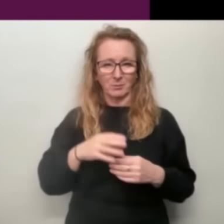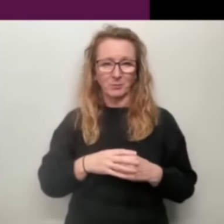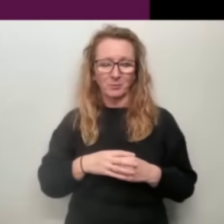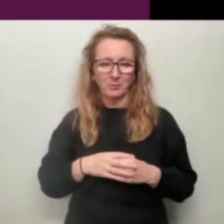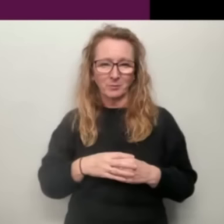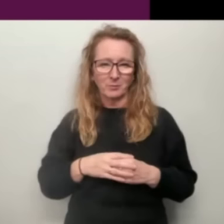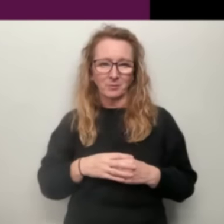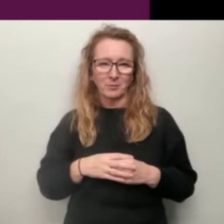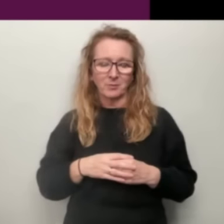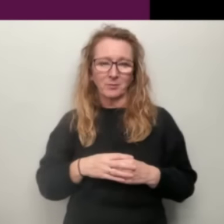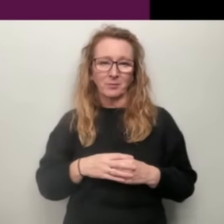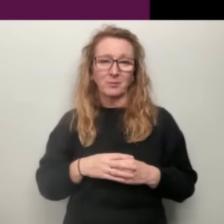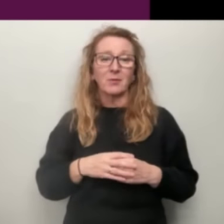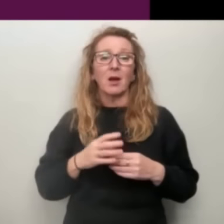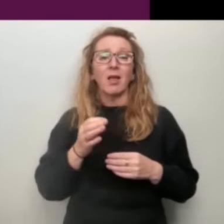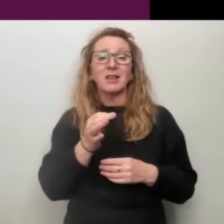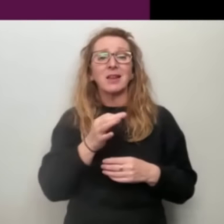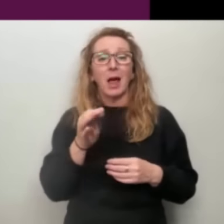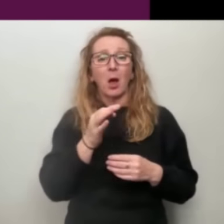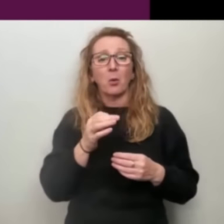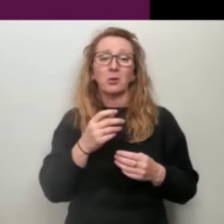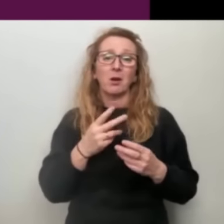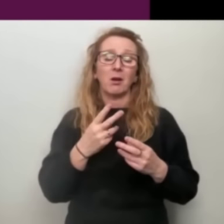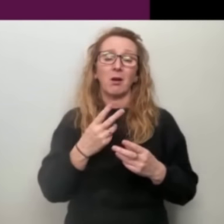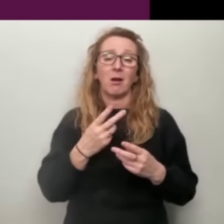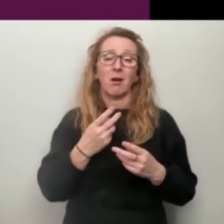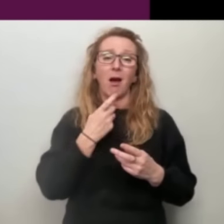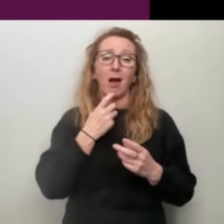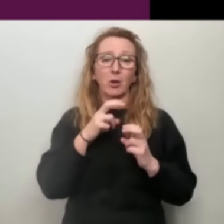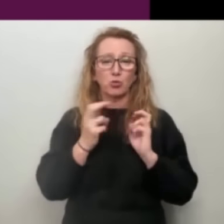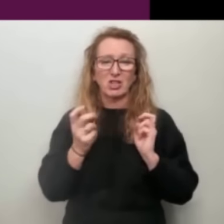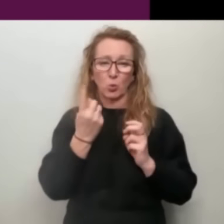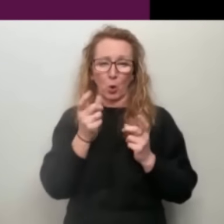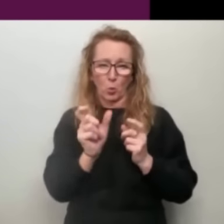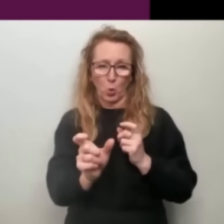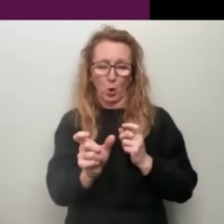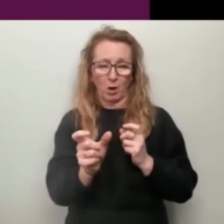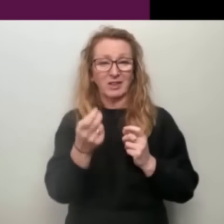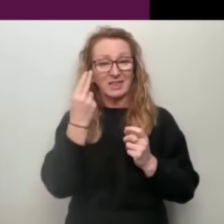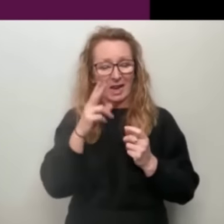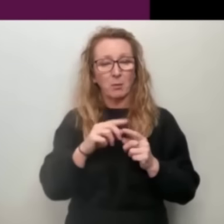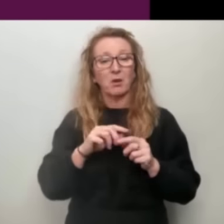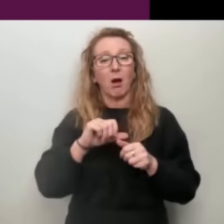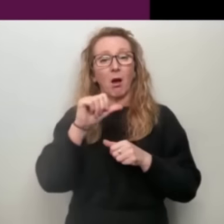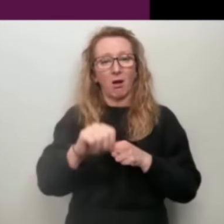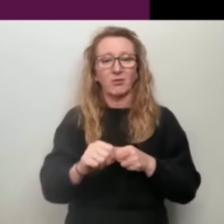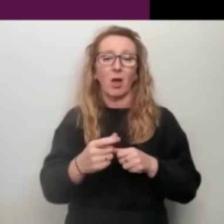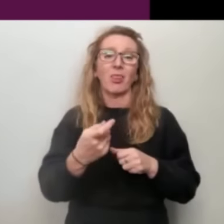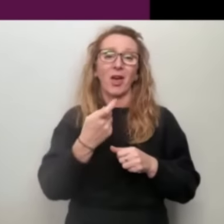The town of Ironbridge, which is all one word, is named after the Iron Bridge, two words